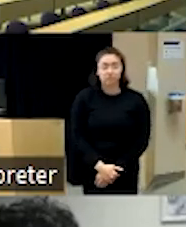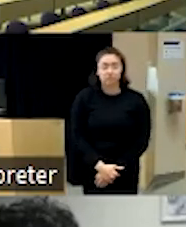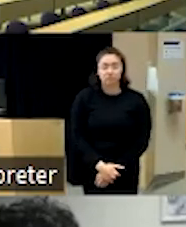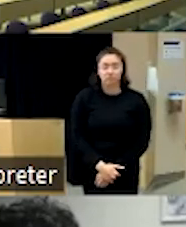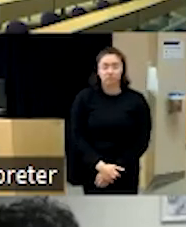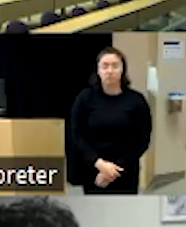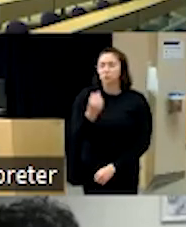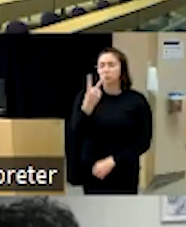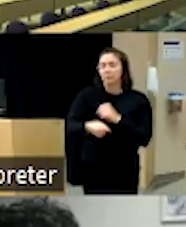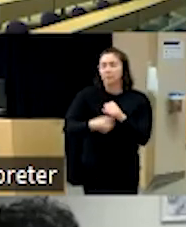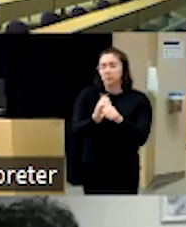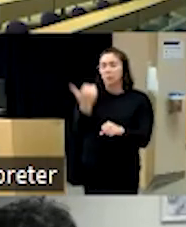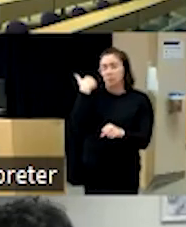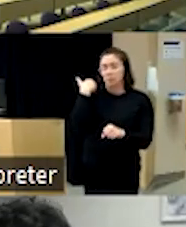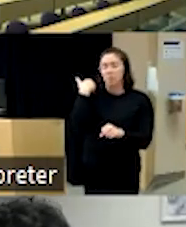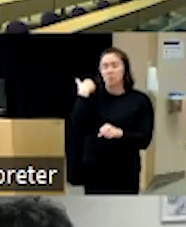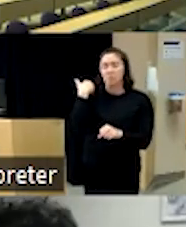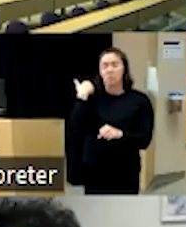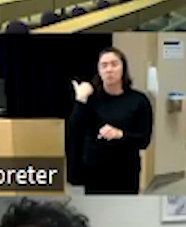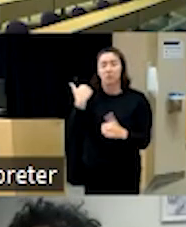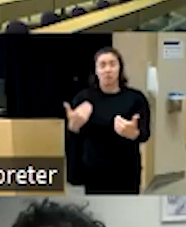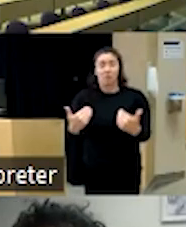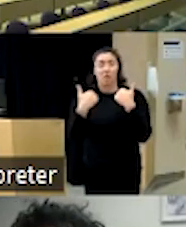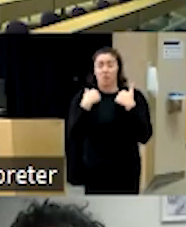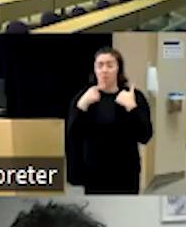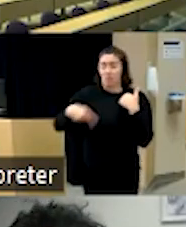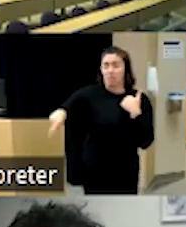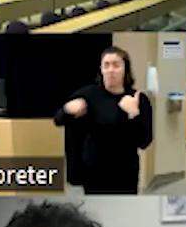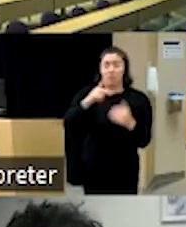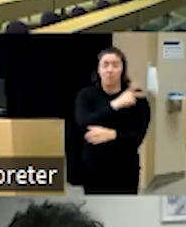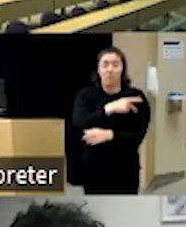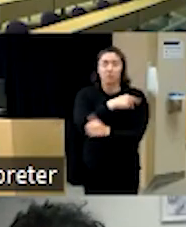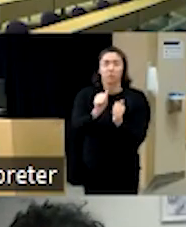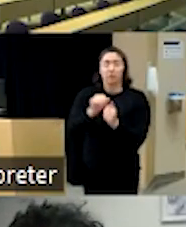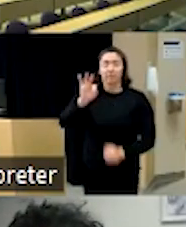years ago there were some questions whether patients with fibromyalgia would ever be able